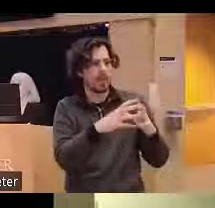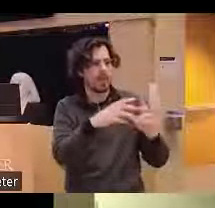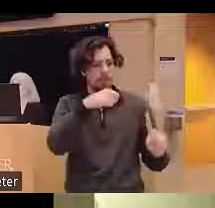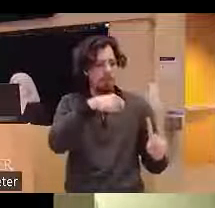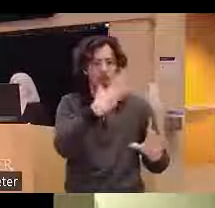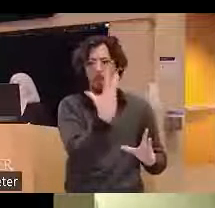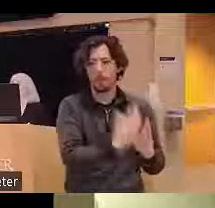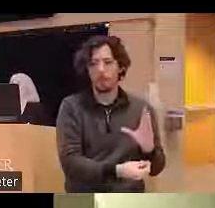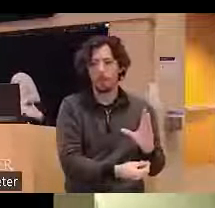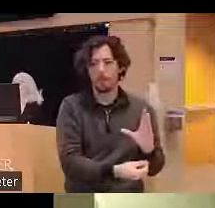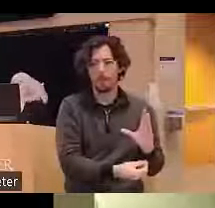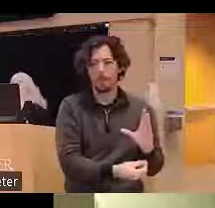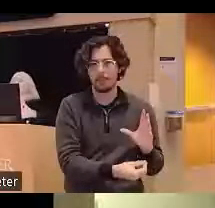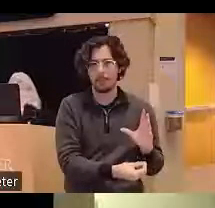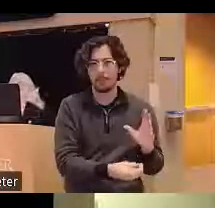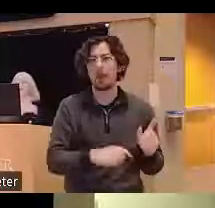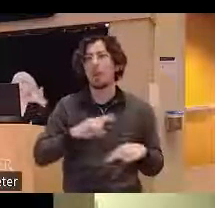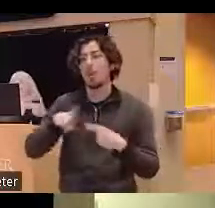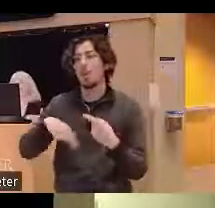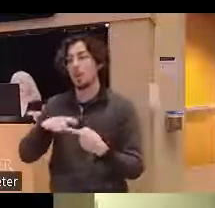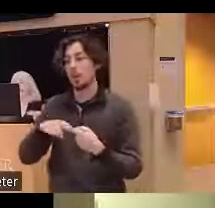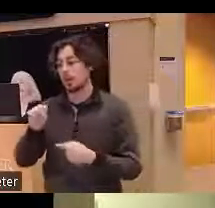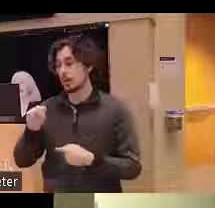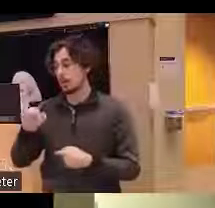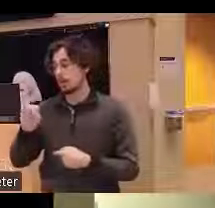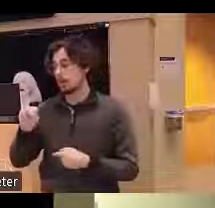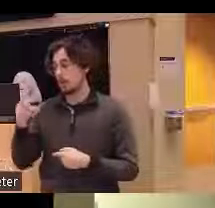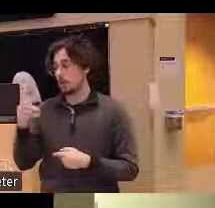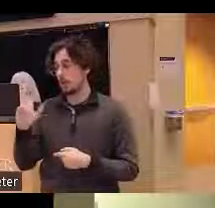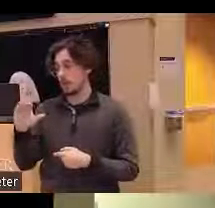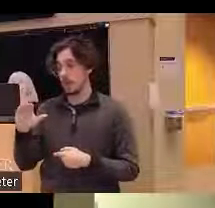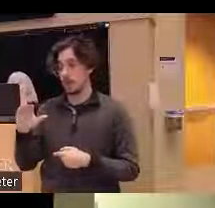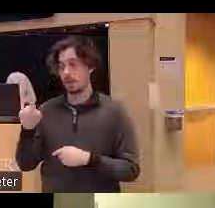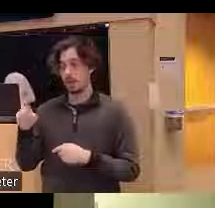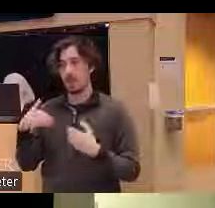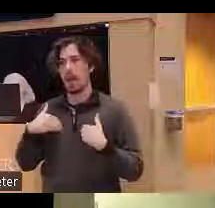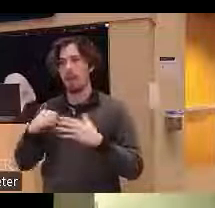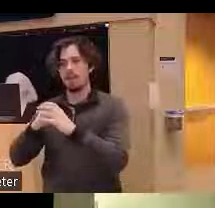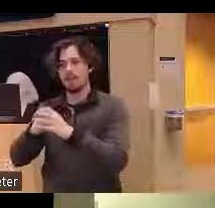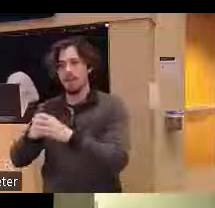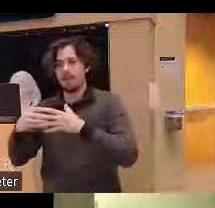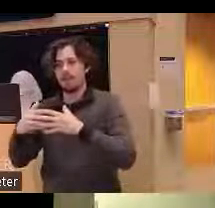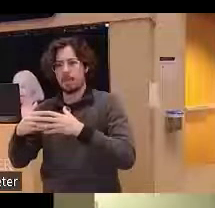abnormality was increased sympathetic IC figh ORF flight we had an inflammatory condition